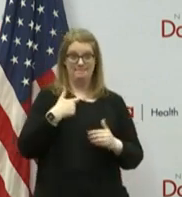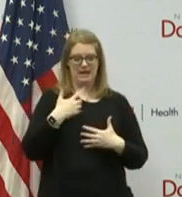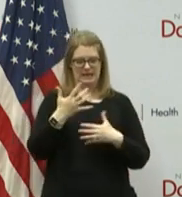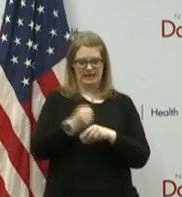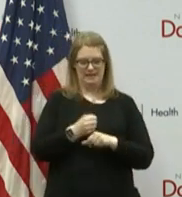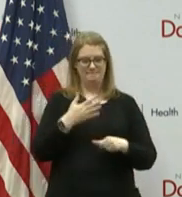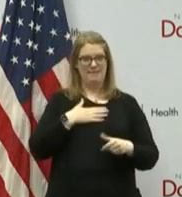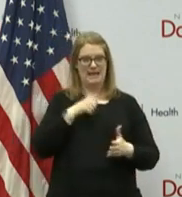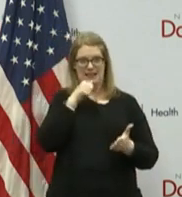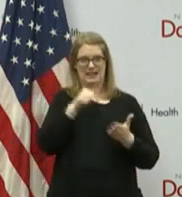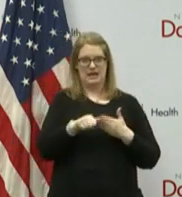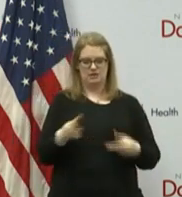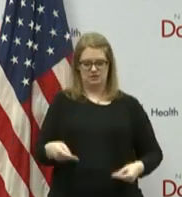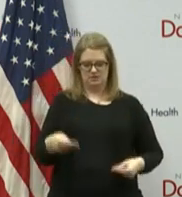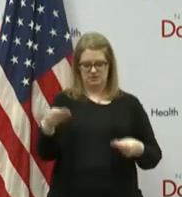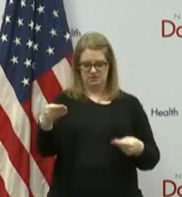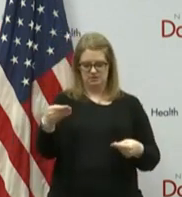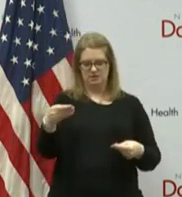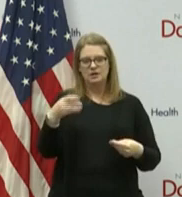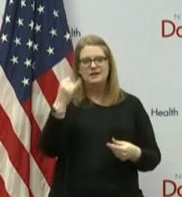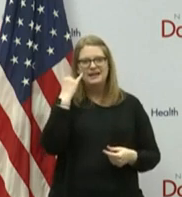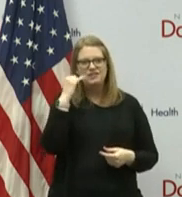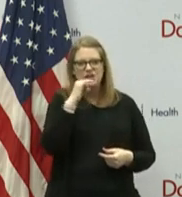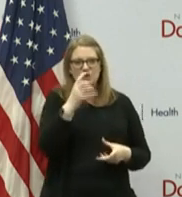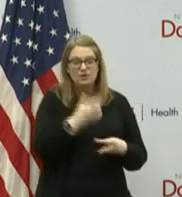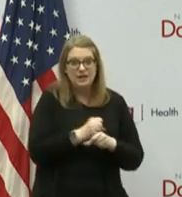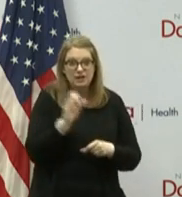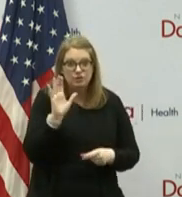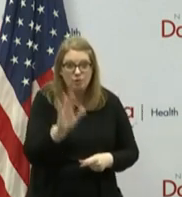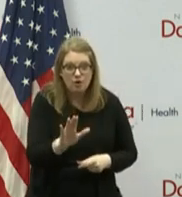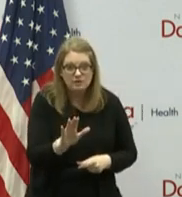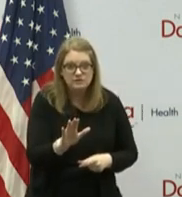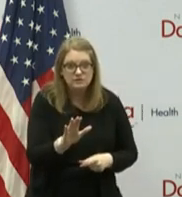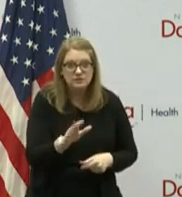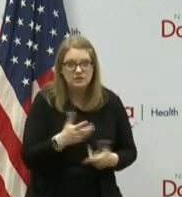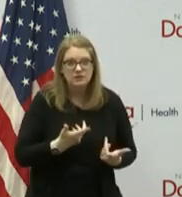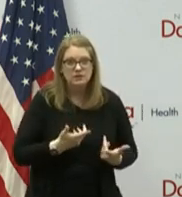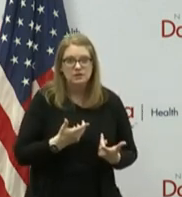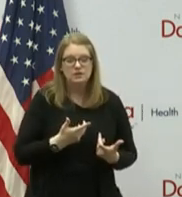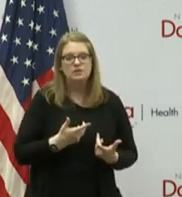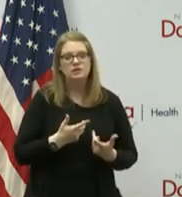BALLOTS TO EVERY ELIGIBLE VOTER IN NORTH DAKOTA. I KNOW I RECEIVED MY LETTER EARLIER THIS WEEK.